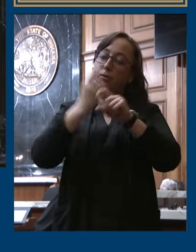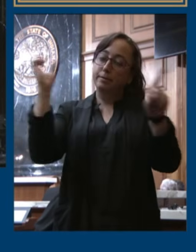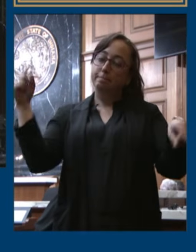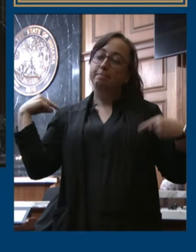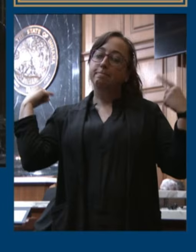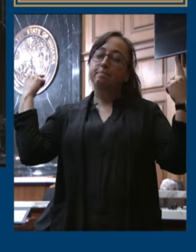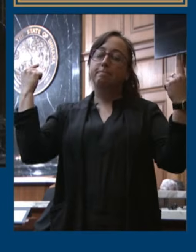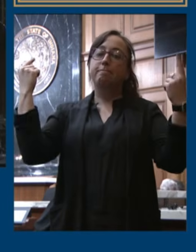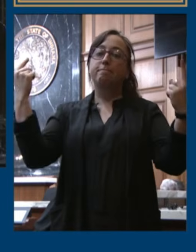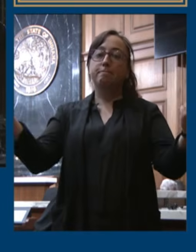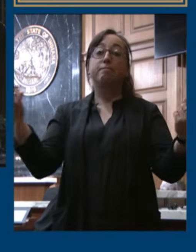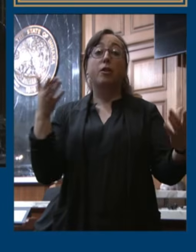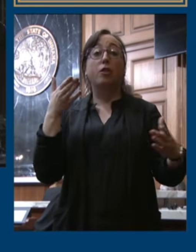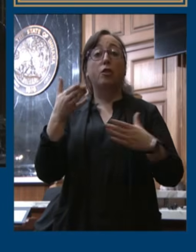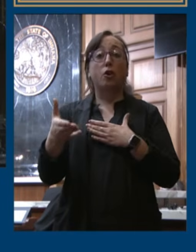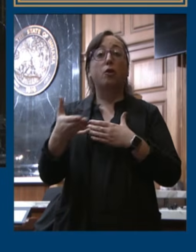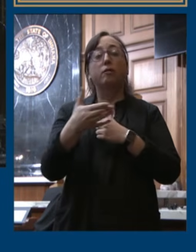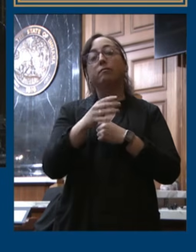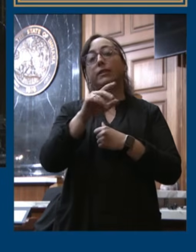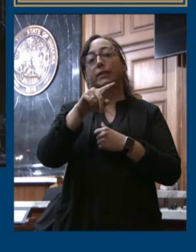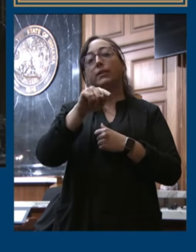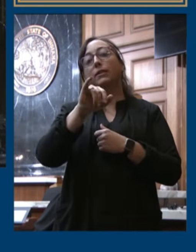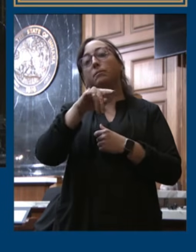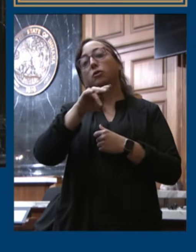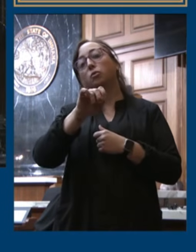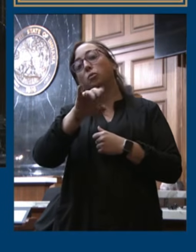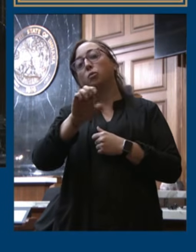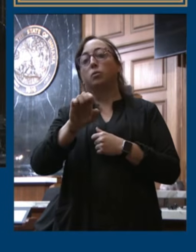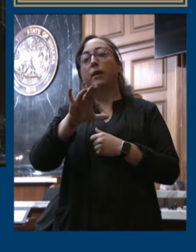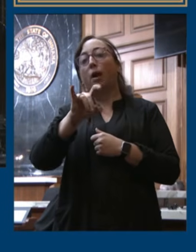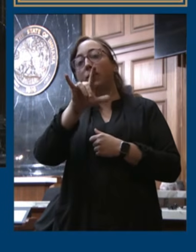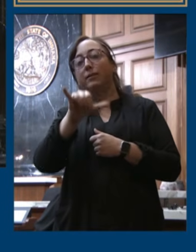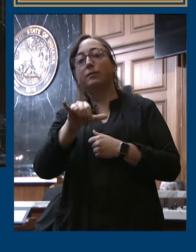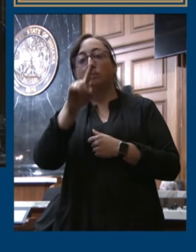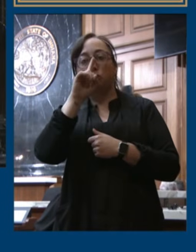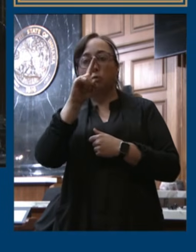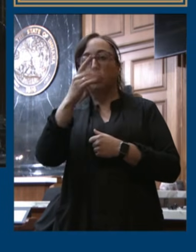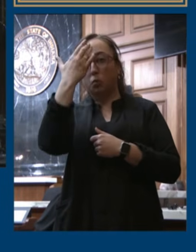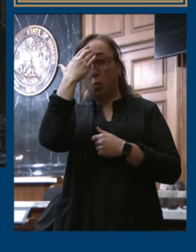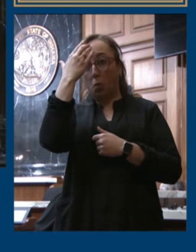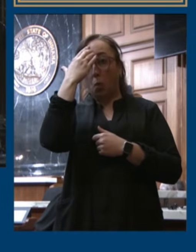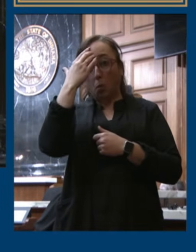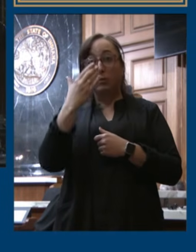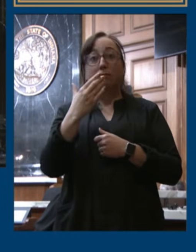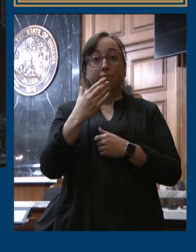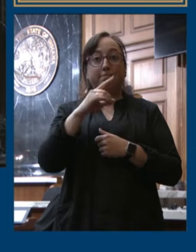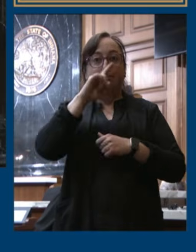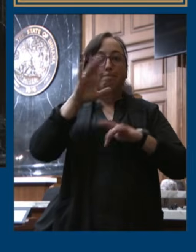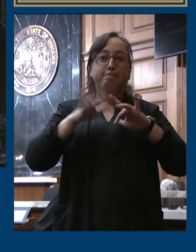TIPPECANOE COUNTY, I ALSO BELIEVE COMBATING TRUANCY IS CRITICAL. GUESS WHY MY TRUANCY COURT